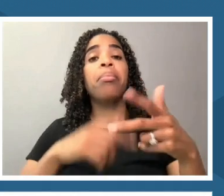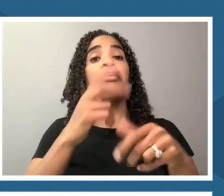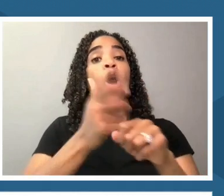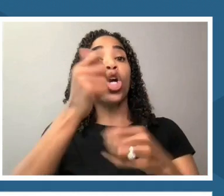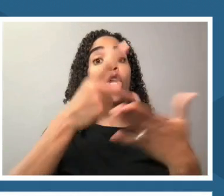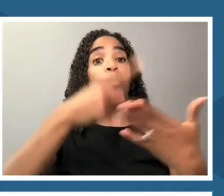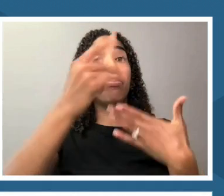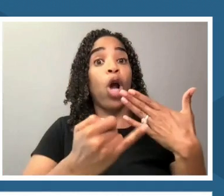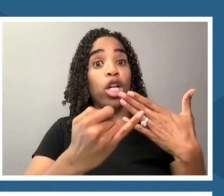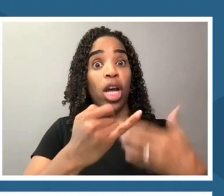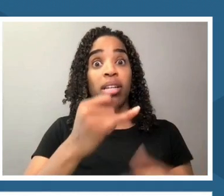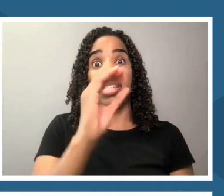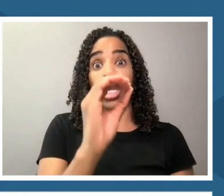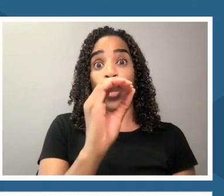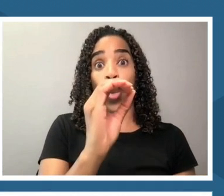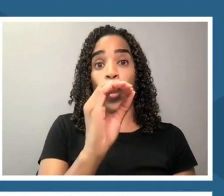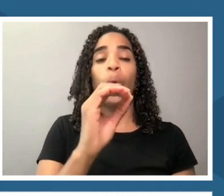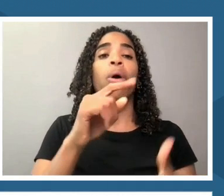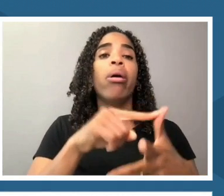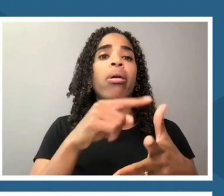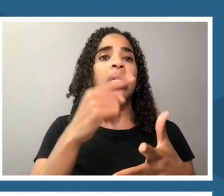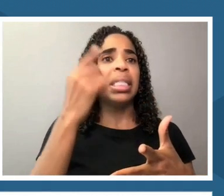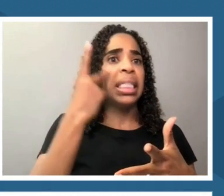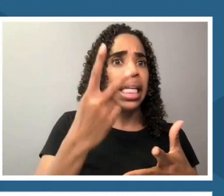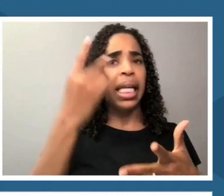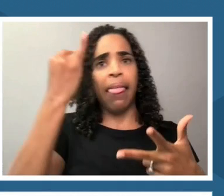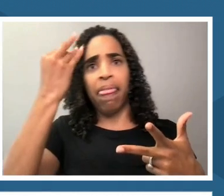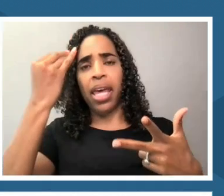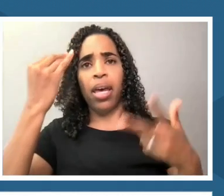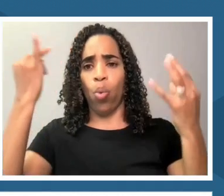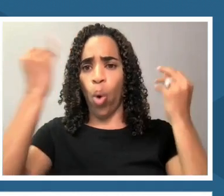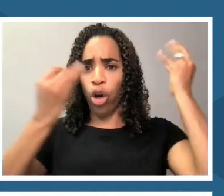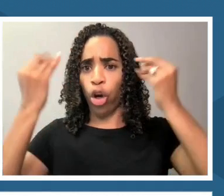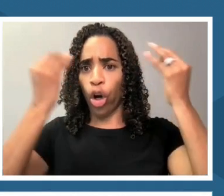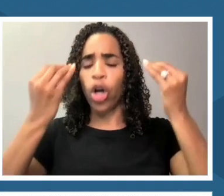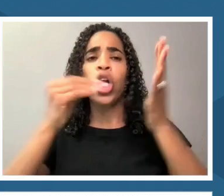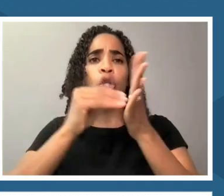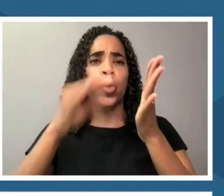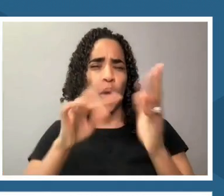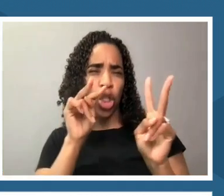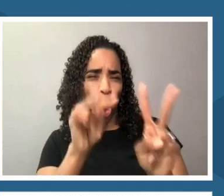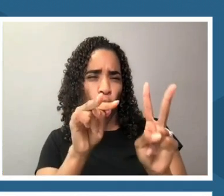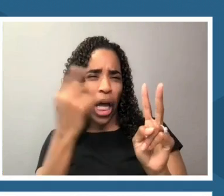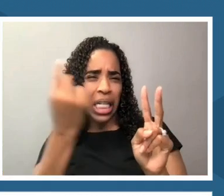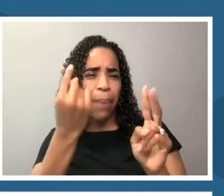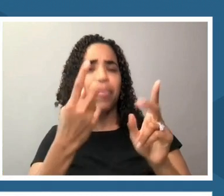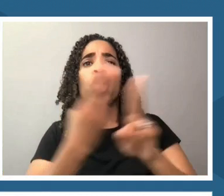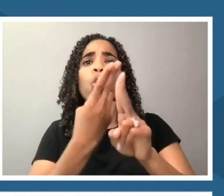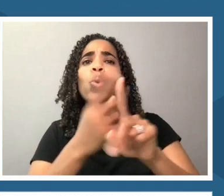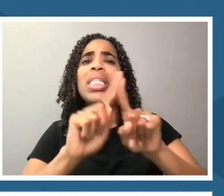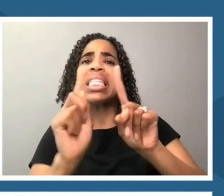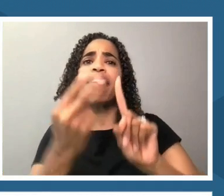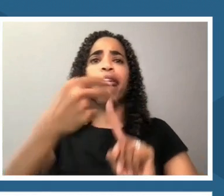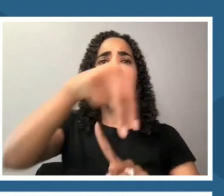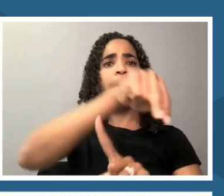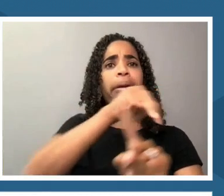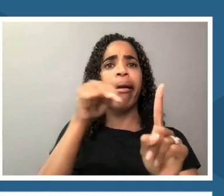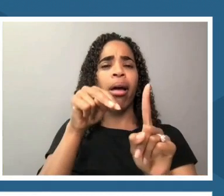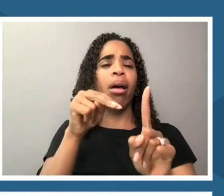which is a great pedagogical routine that helps students critically examine the text through different lenses what